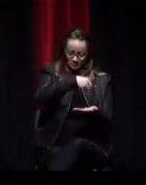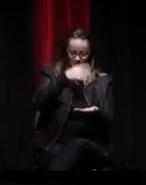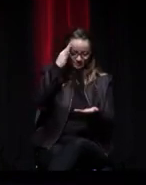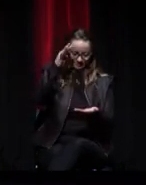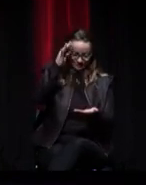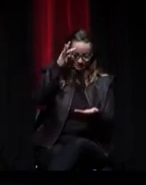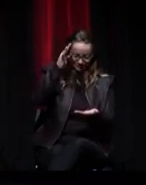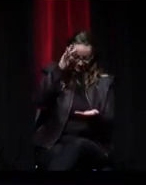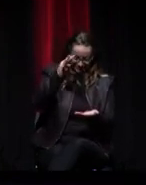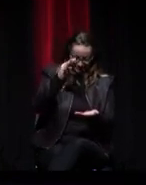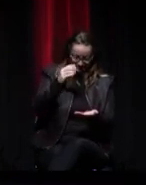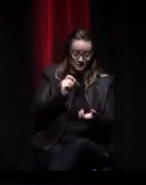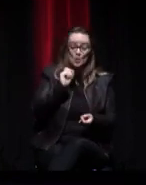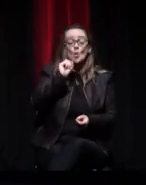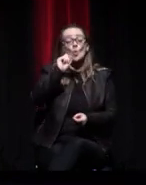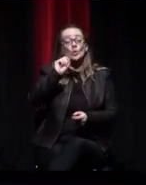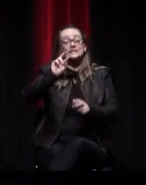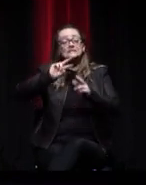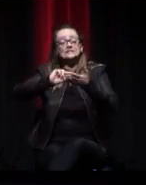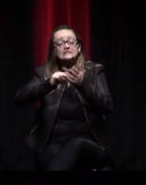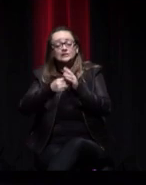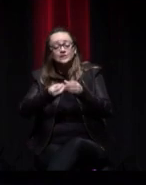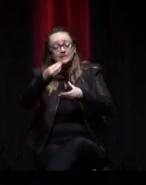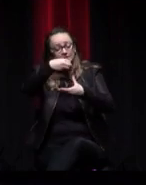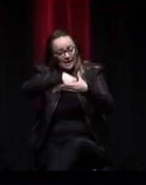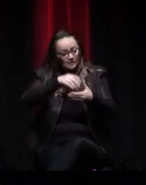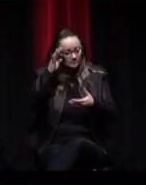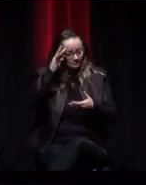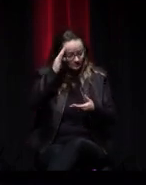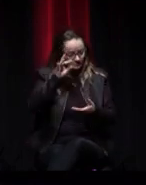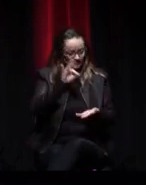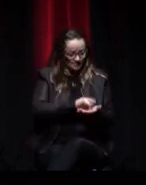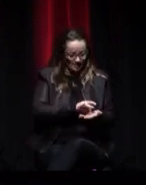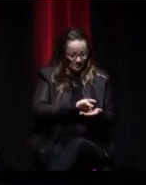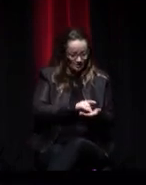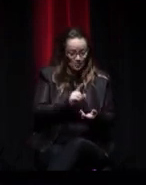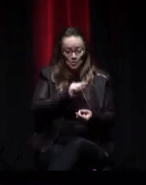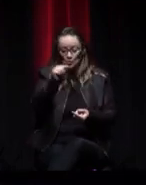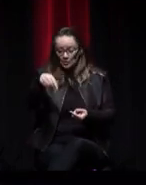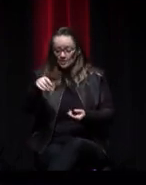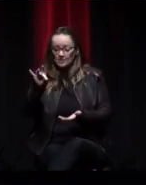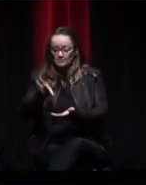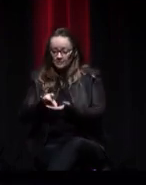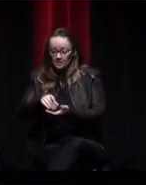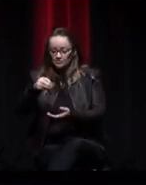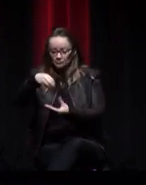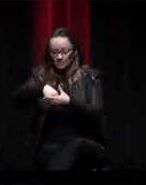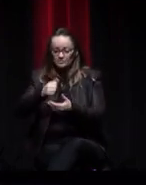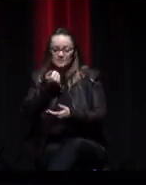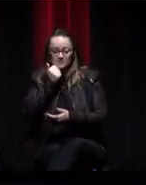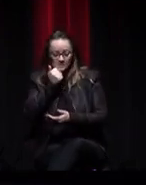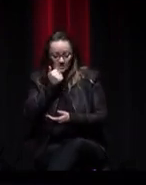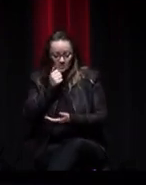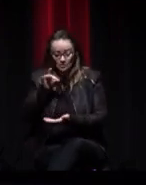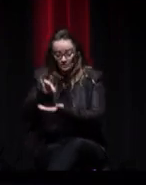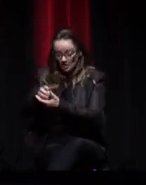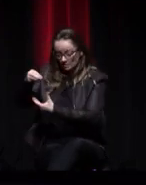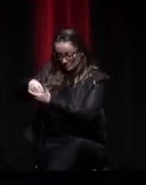I mean, what's the theme of truth in philosophy, what is truth in science, what is truth in religion,